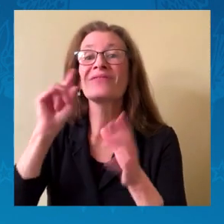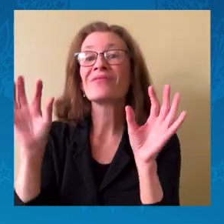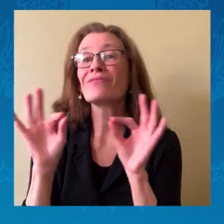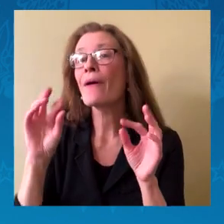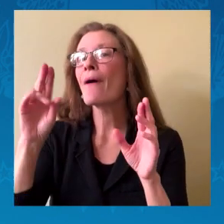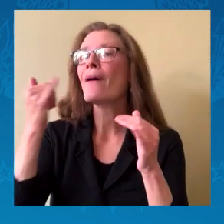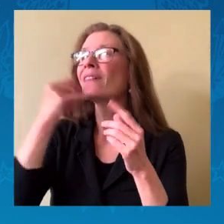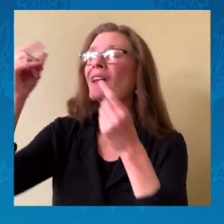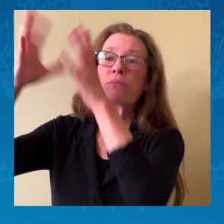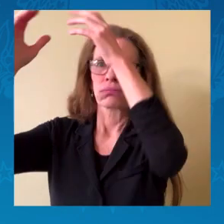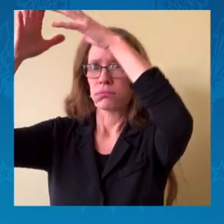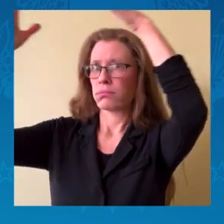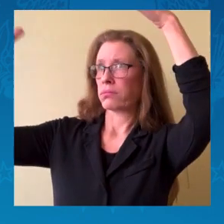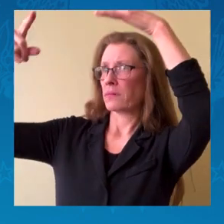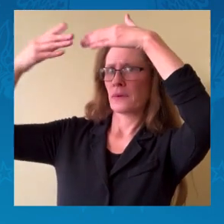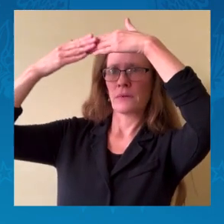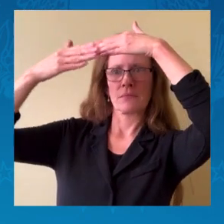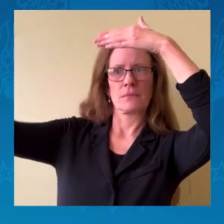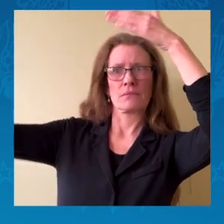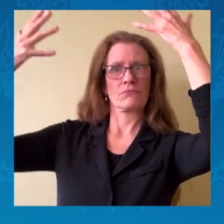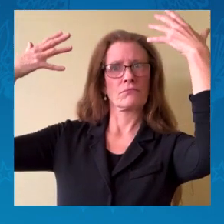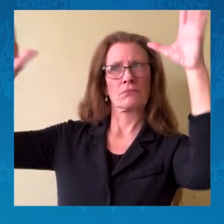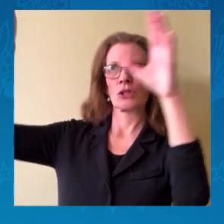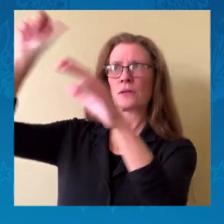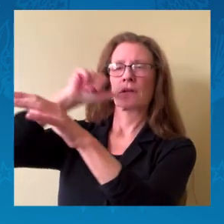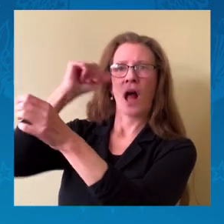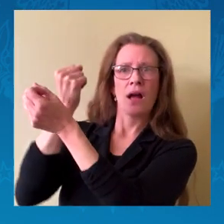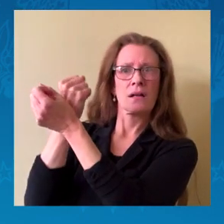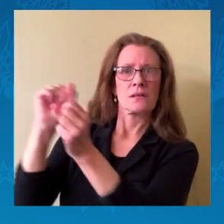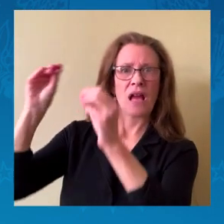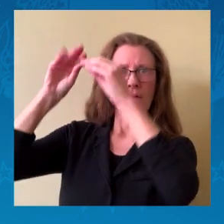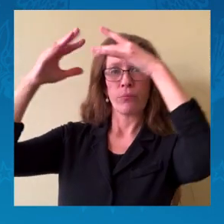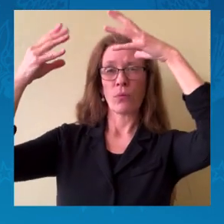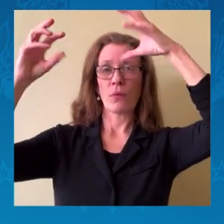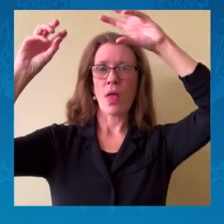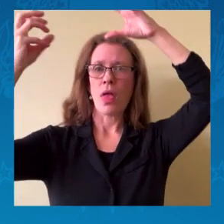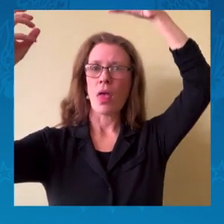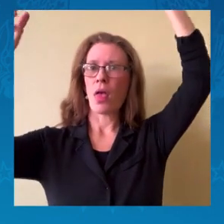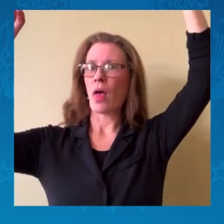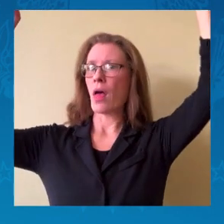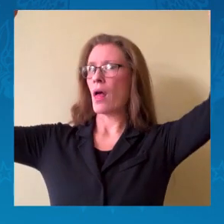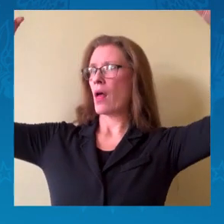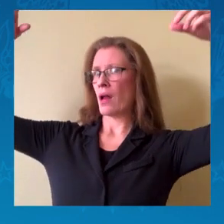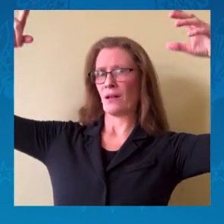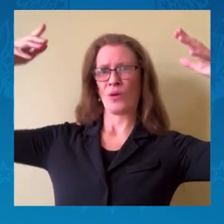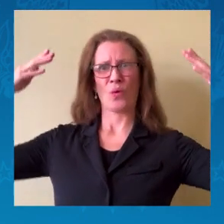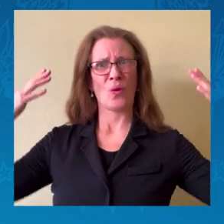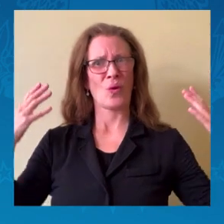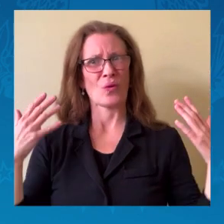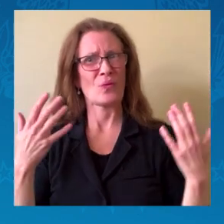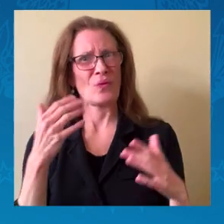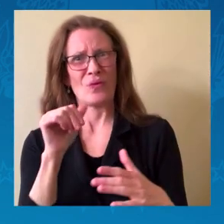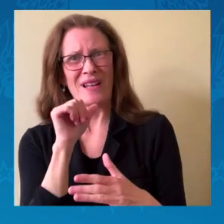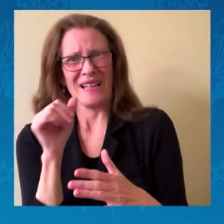which we know can always lead to very undesirable consequences and are avoidable at the same time. Deputy Secretary Hicks: Certainly,